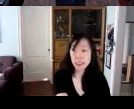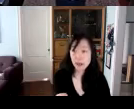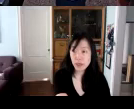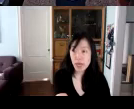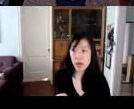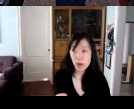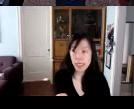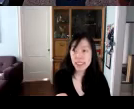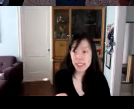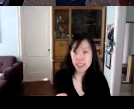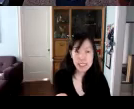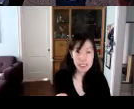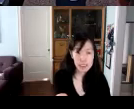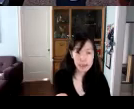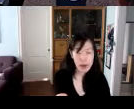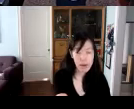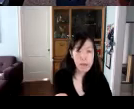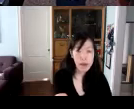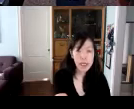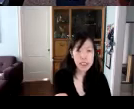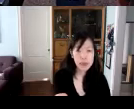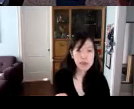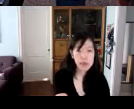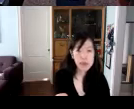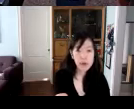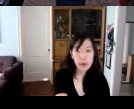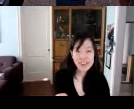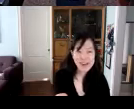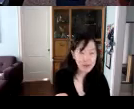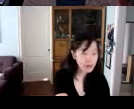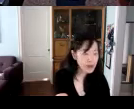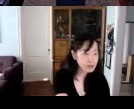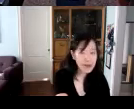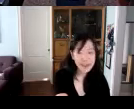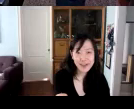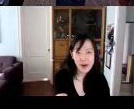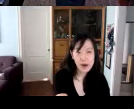agreement or contingency email. And to review, currently our Program Directors are: